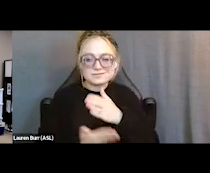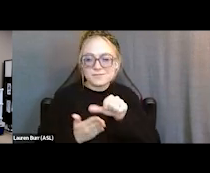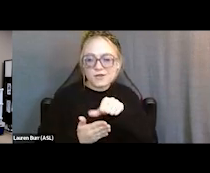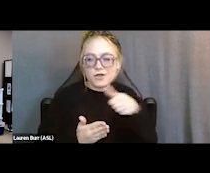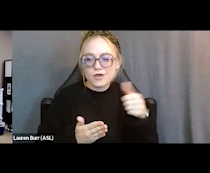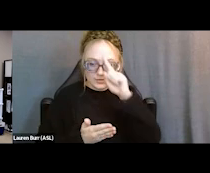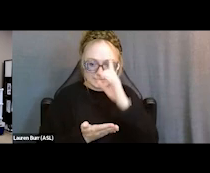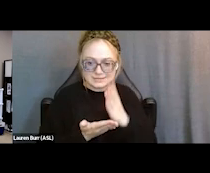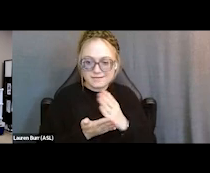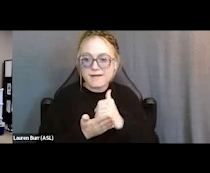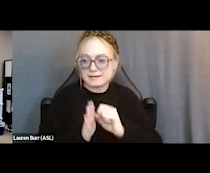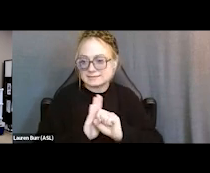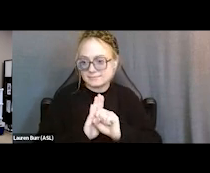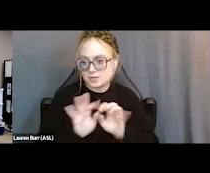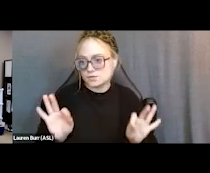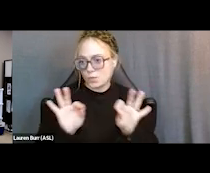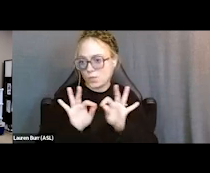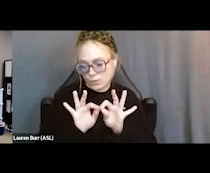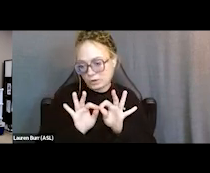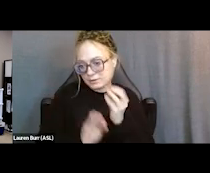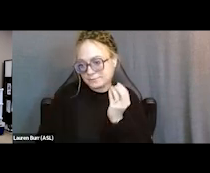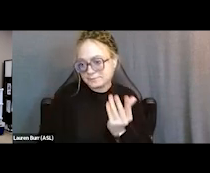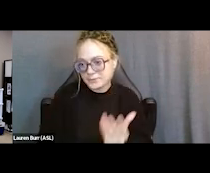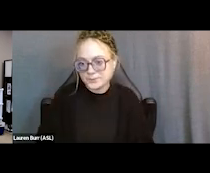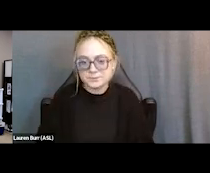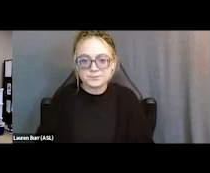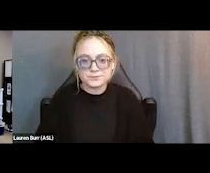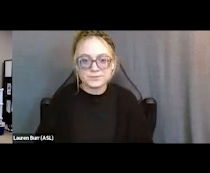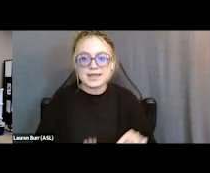So I think it's really worth noting. So negative symptoms.